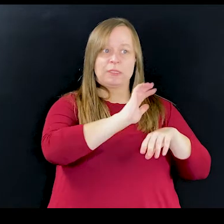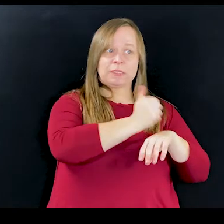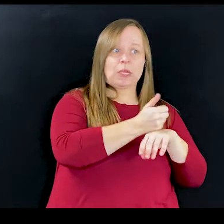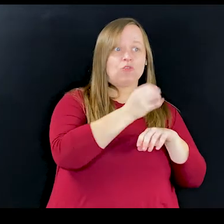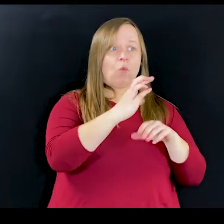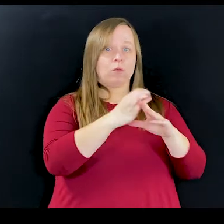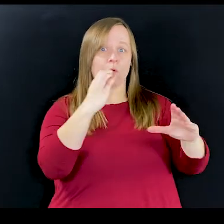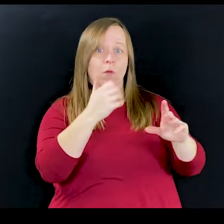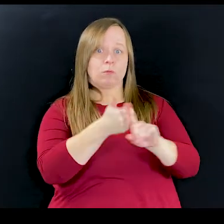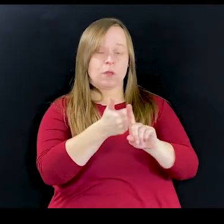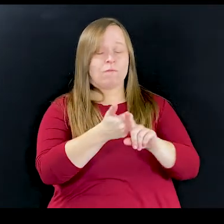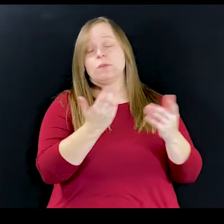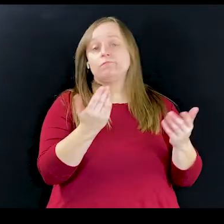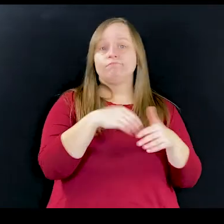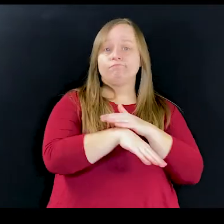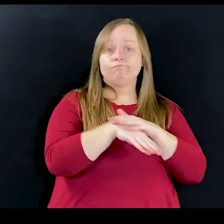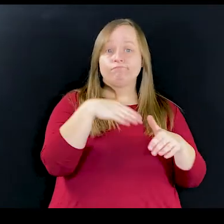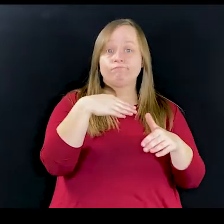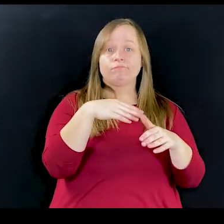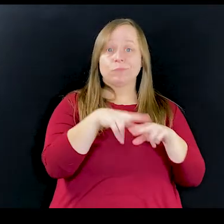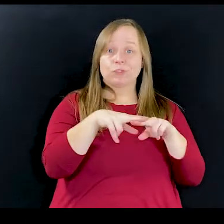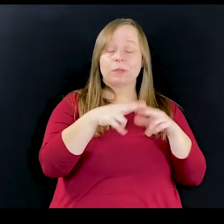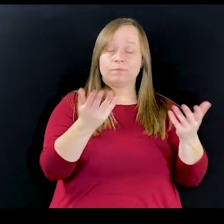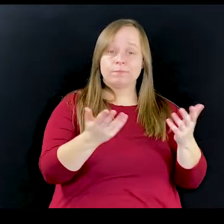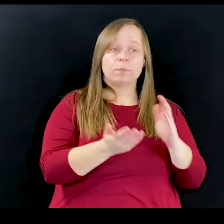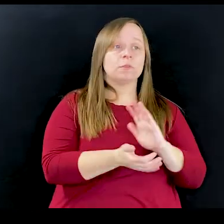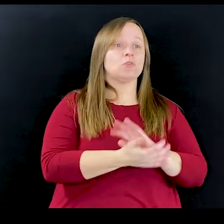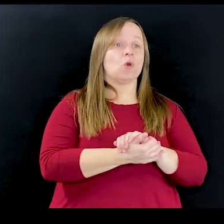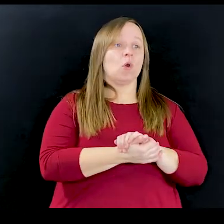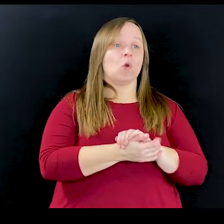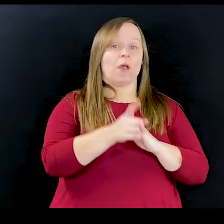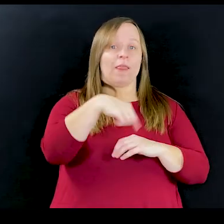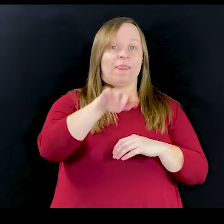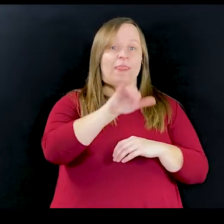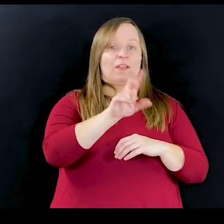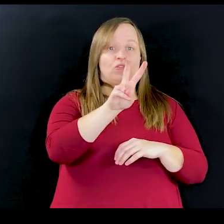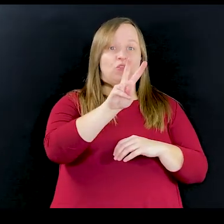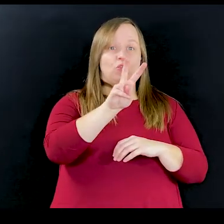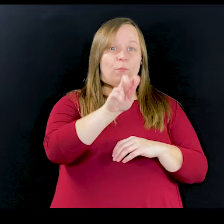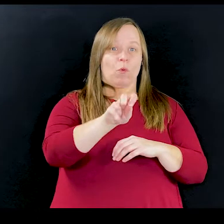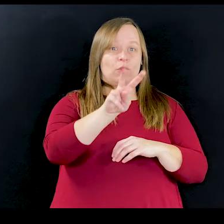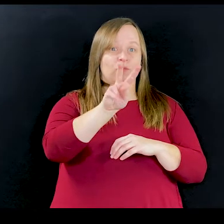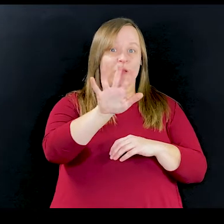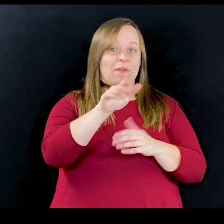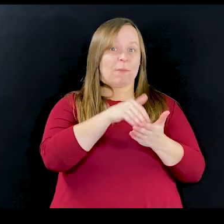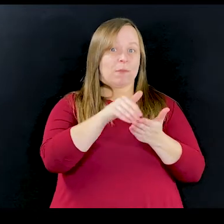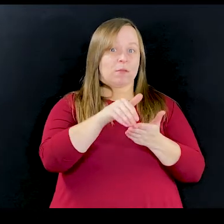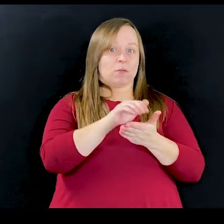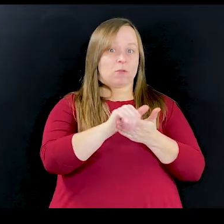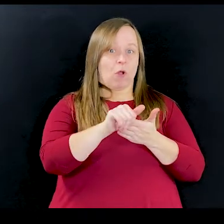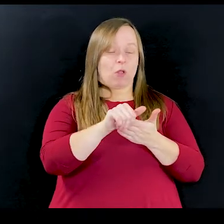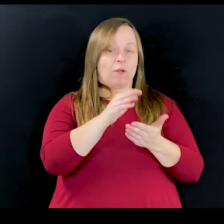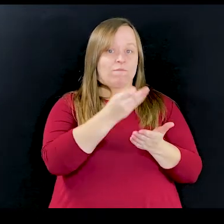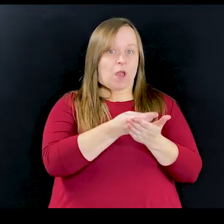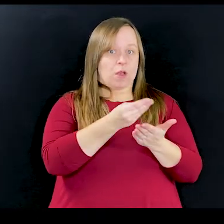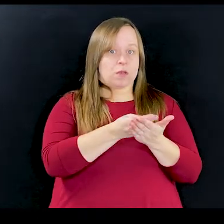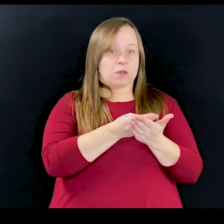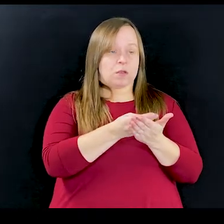either stations or getting into the train itself. That is a $2.25 million fund that--